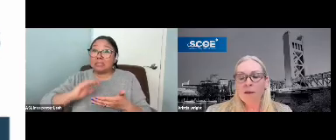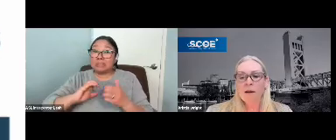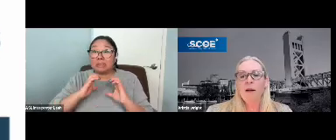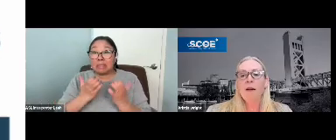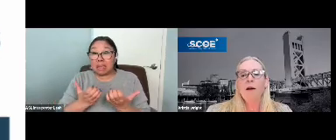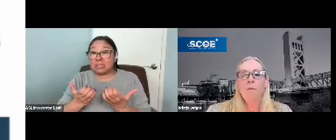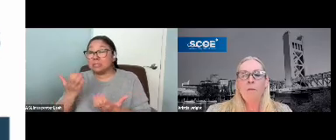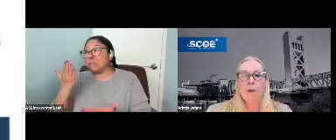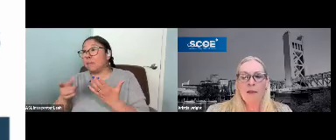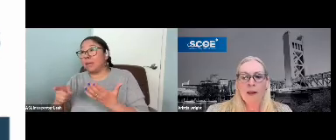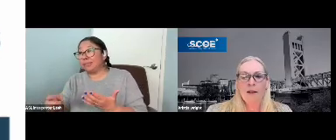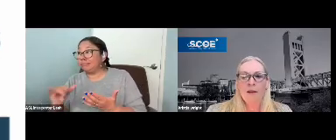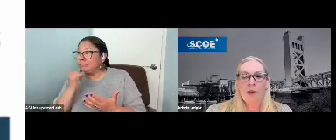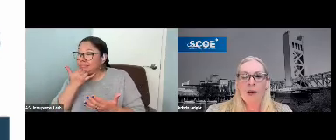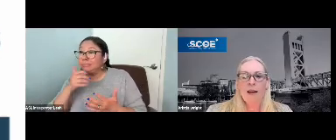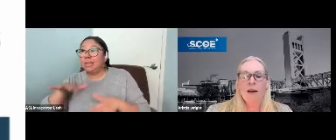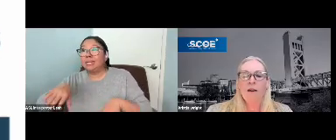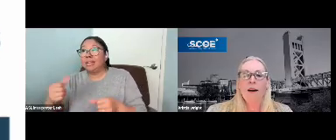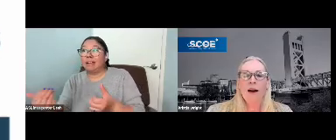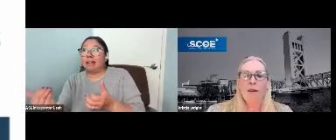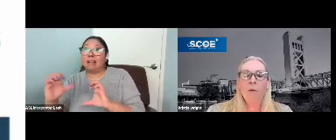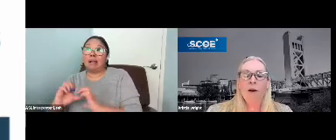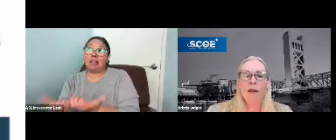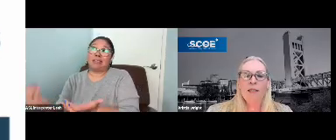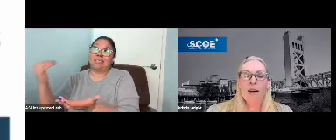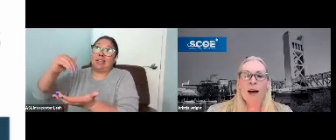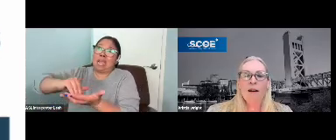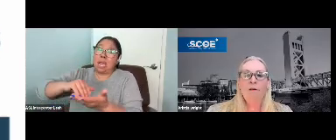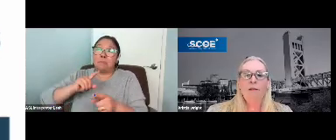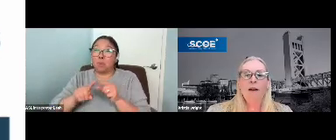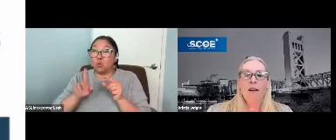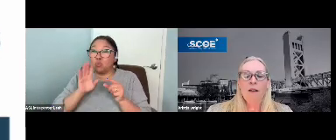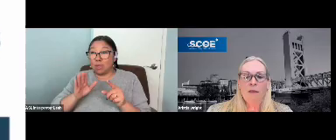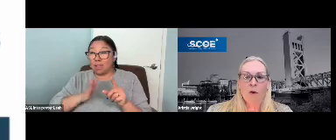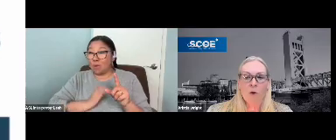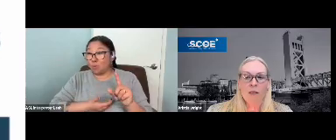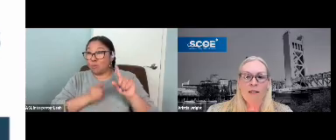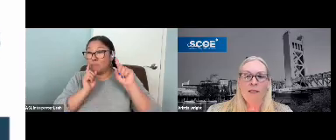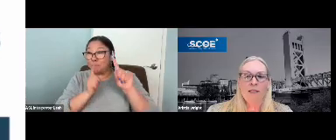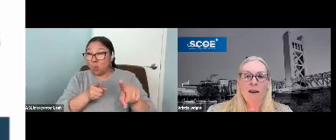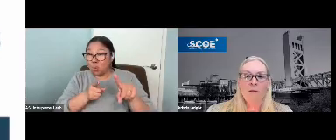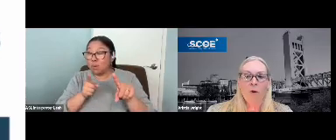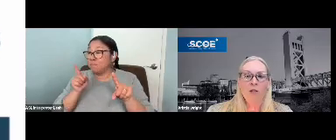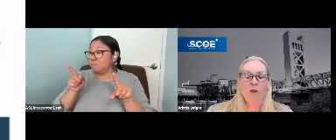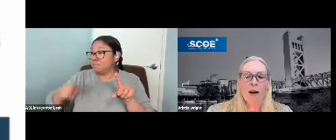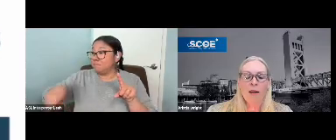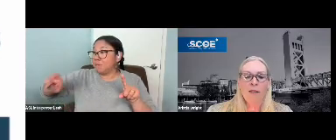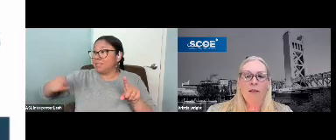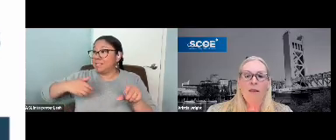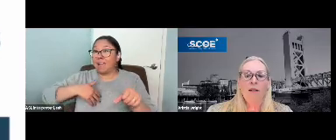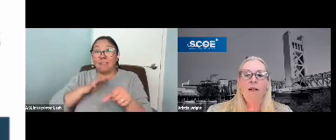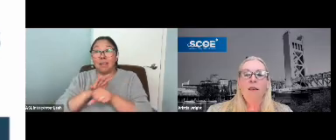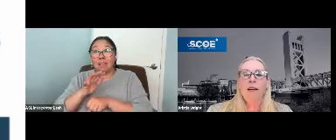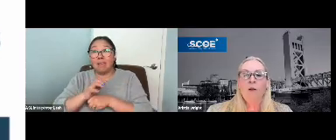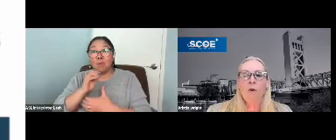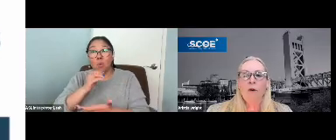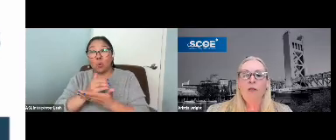class, but at the end of the day, everyone needs to have the courses, enough course credits in